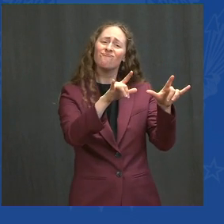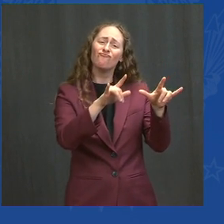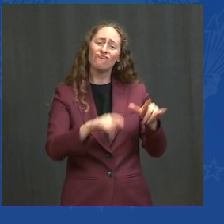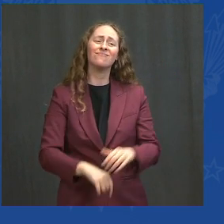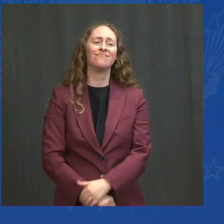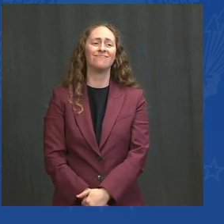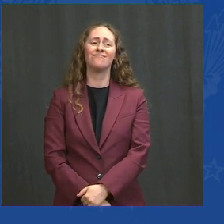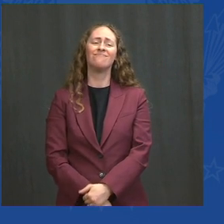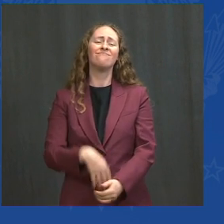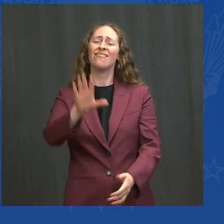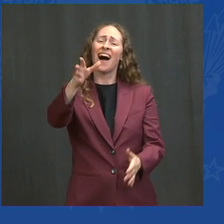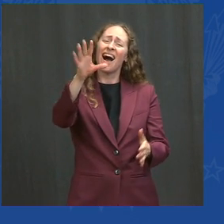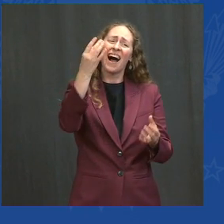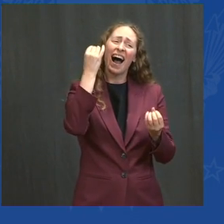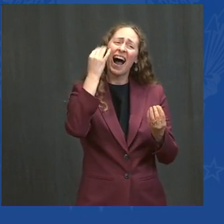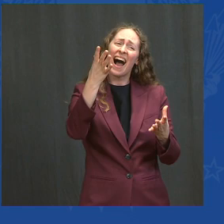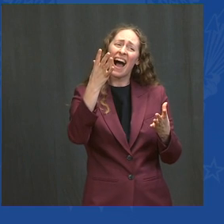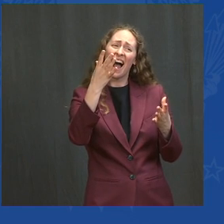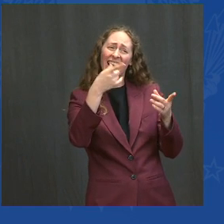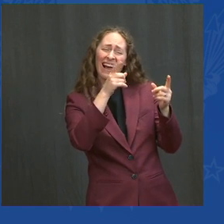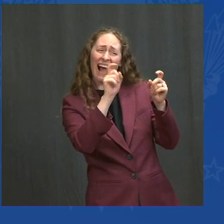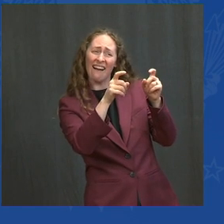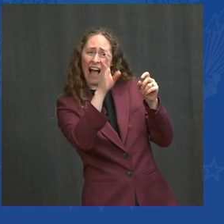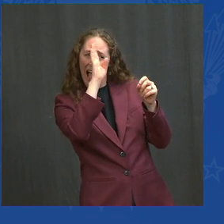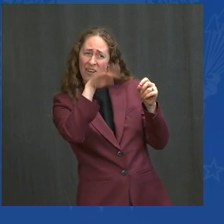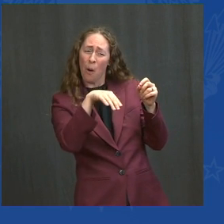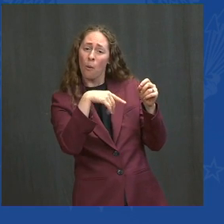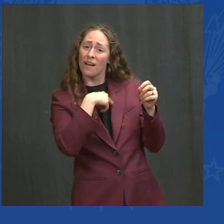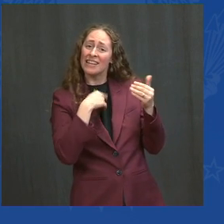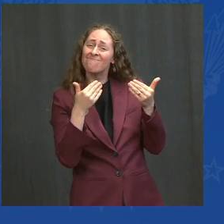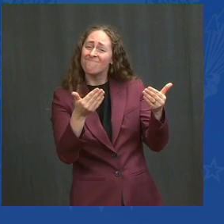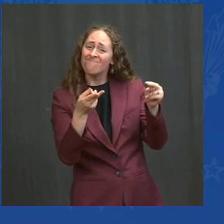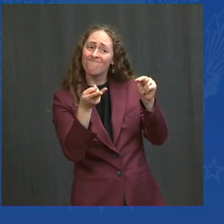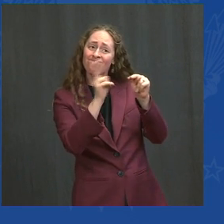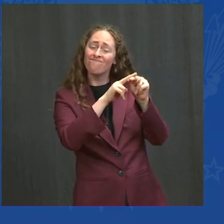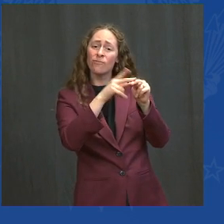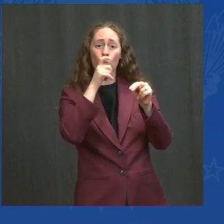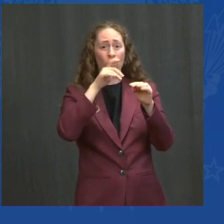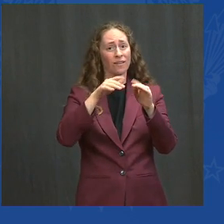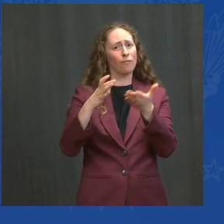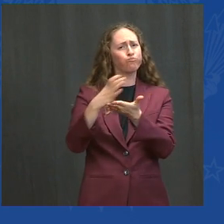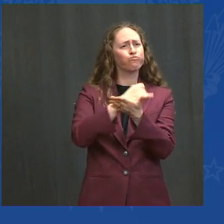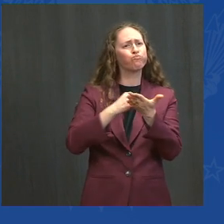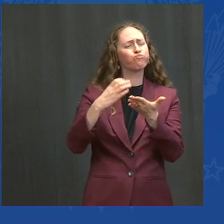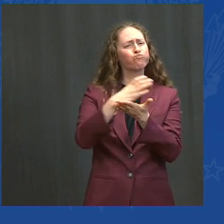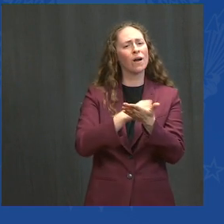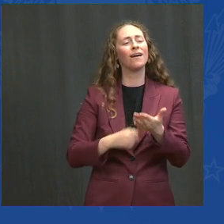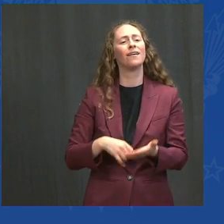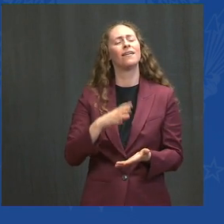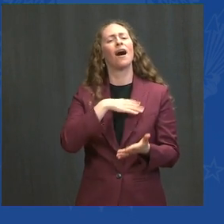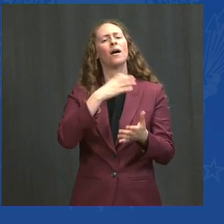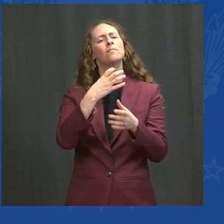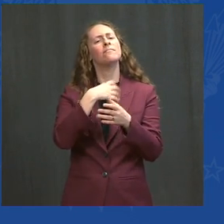if your taxes go up a little bit. But all kidding aside, I made a commitment: Nobody --